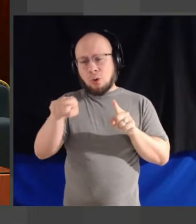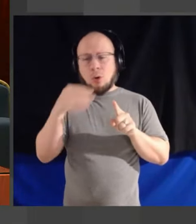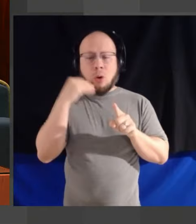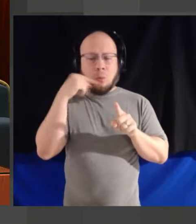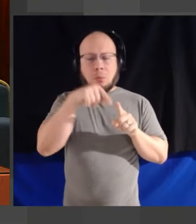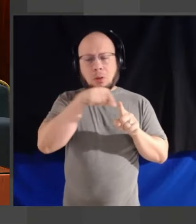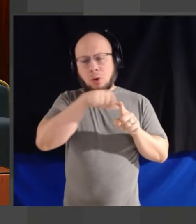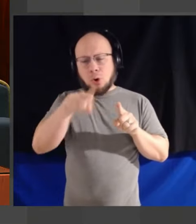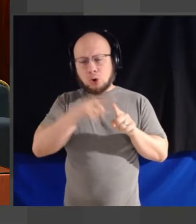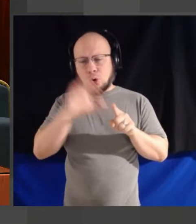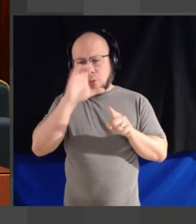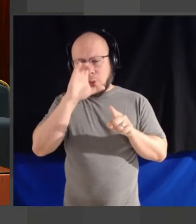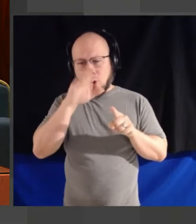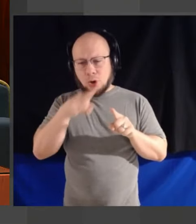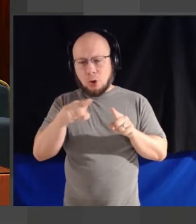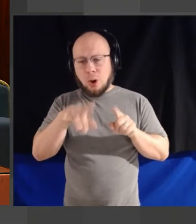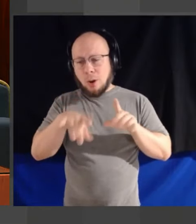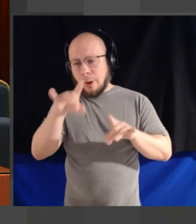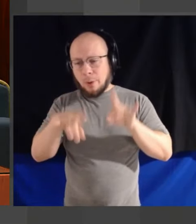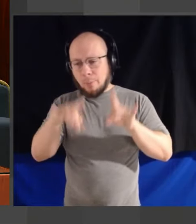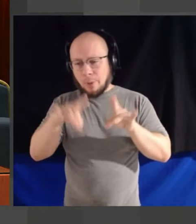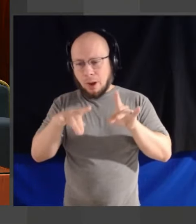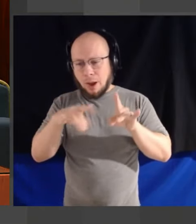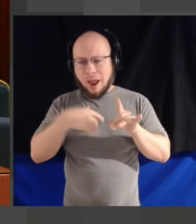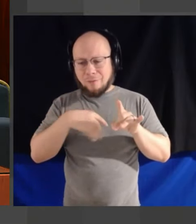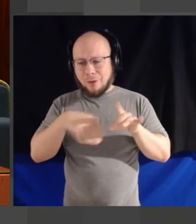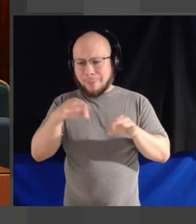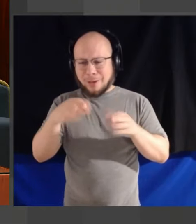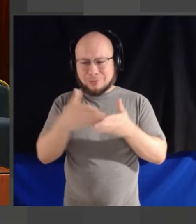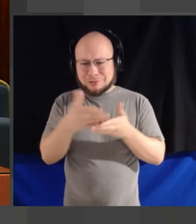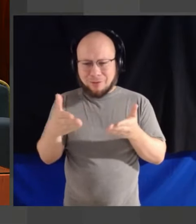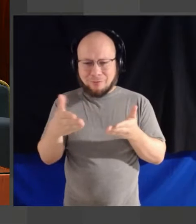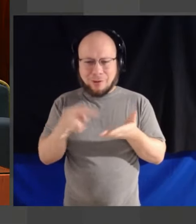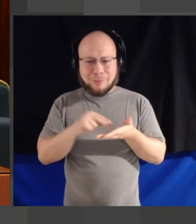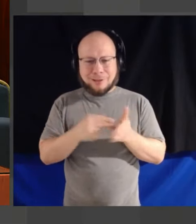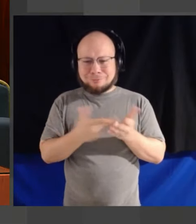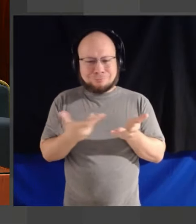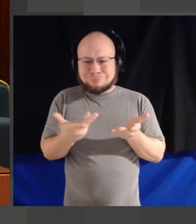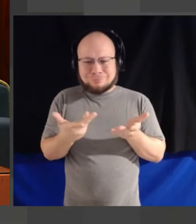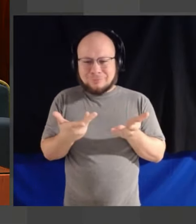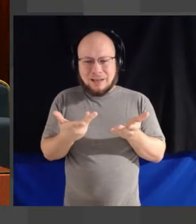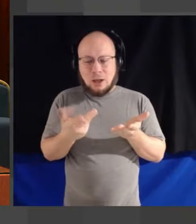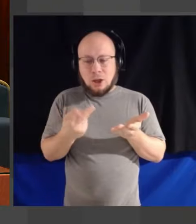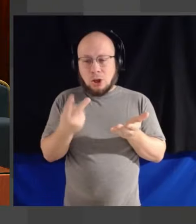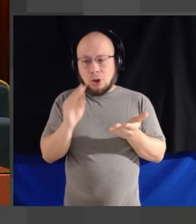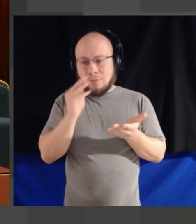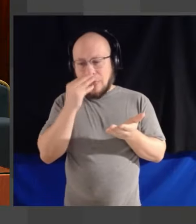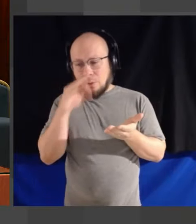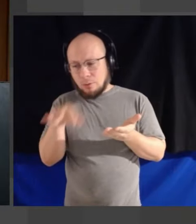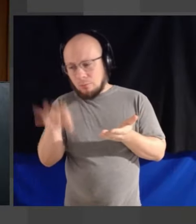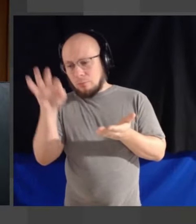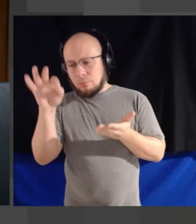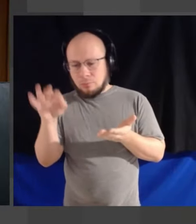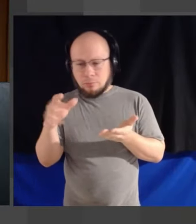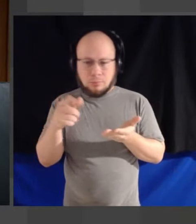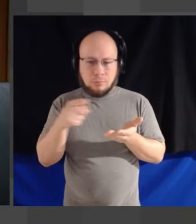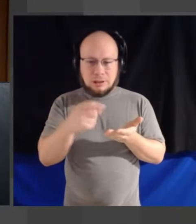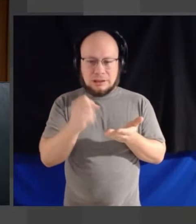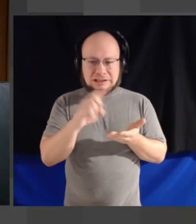BUT EVERY TIME YOU LEAVE YOUR BASE TO EXPLORE YOUR INVENTORY